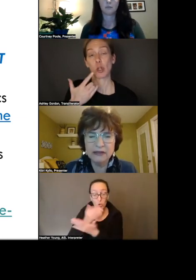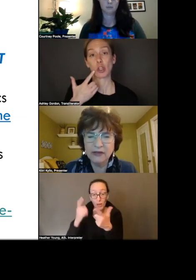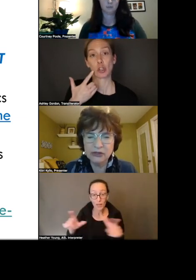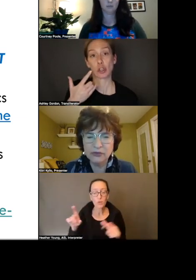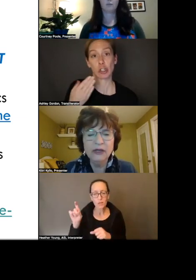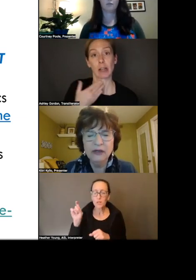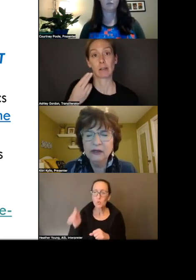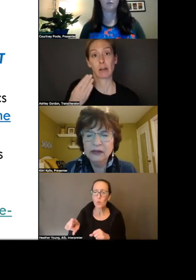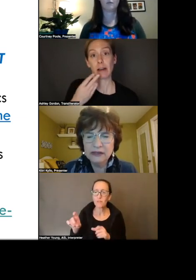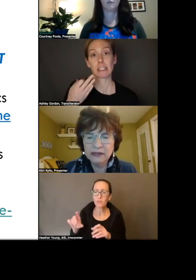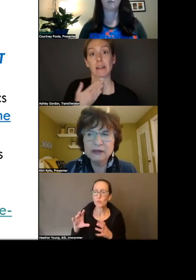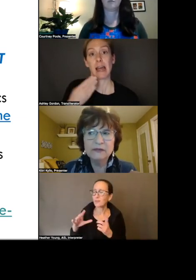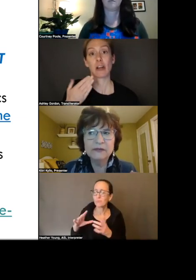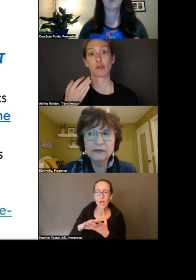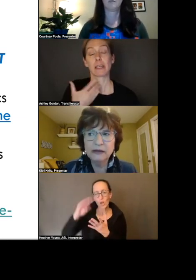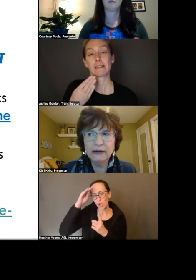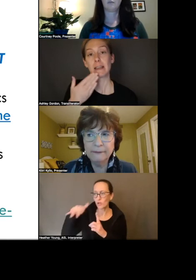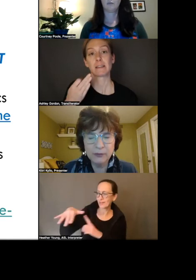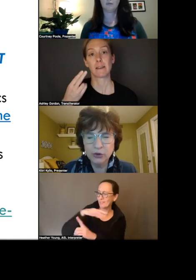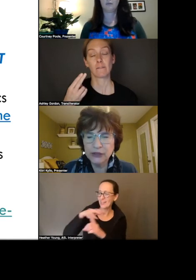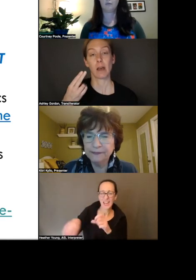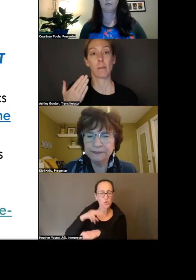of natural intensive immersion.